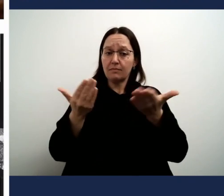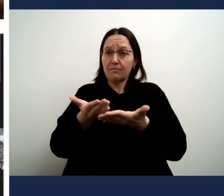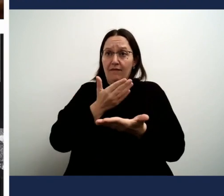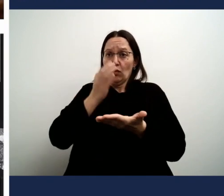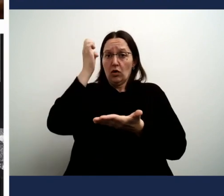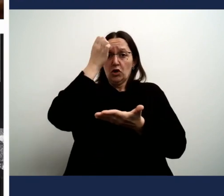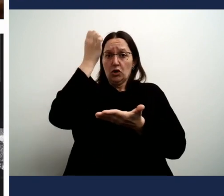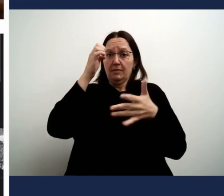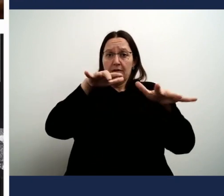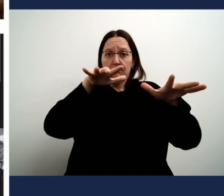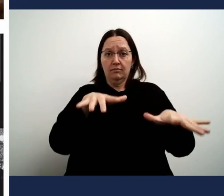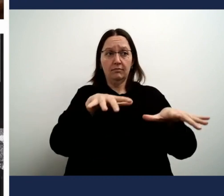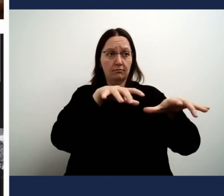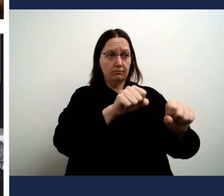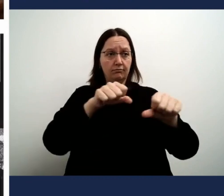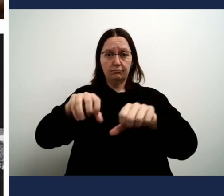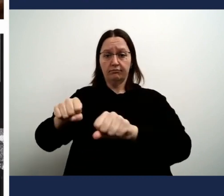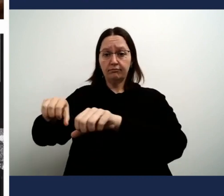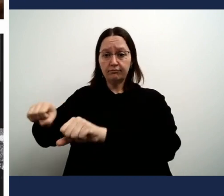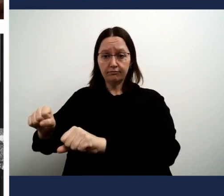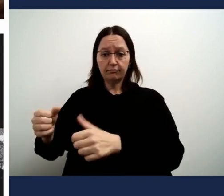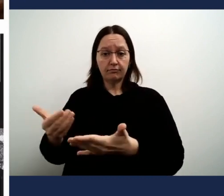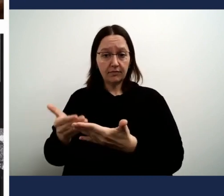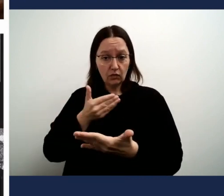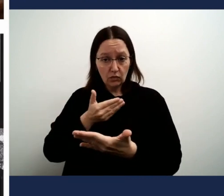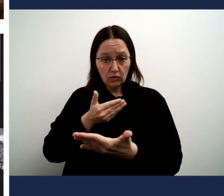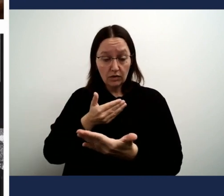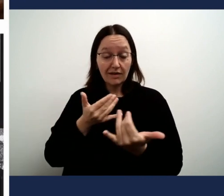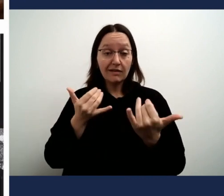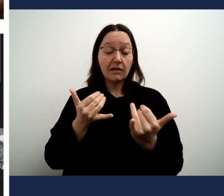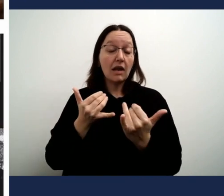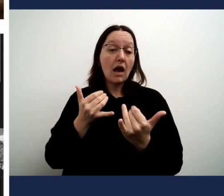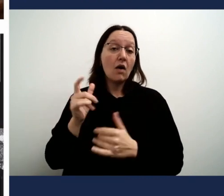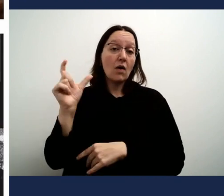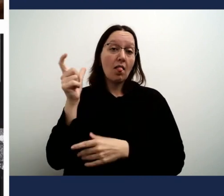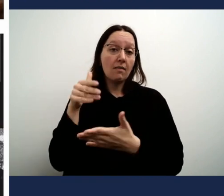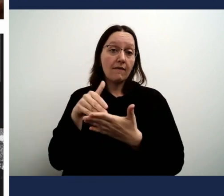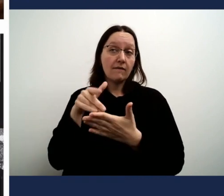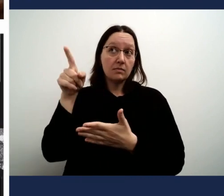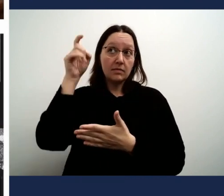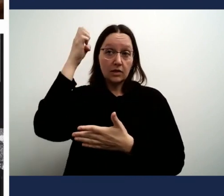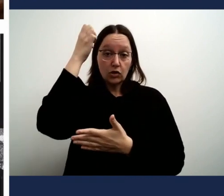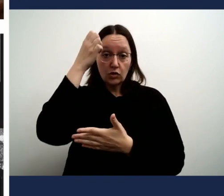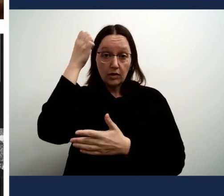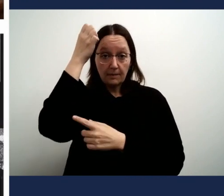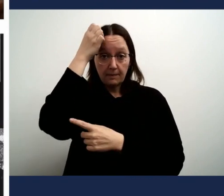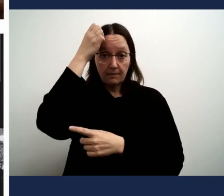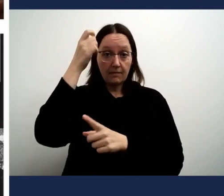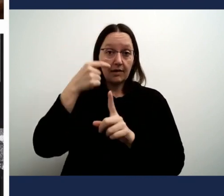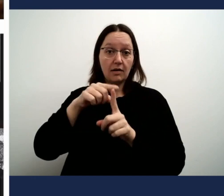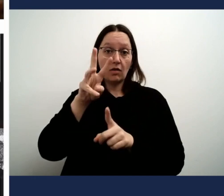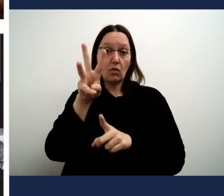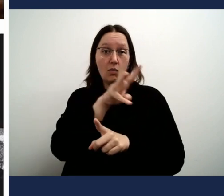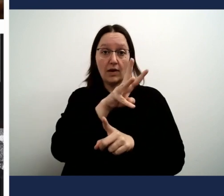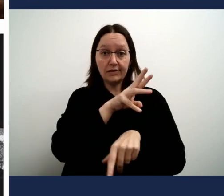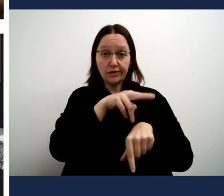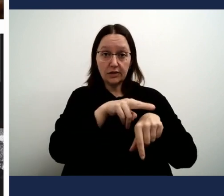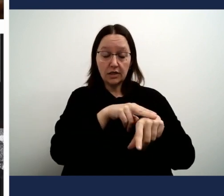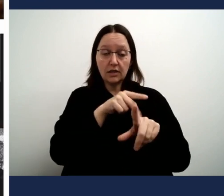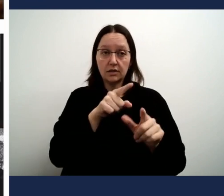One reported a 320% increase in incidents of hate specific to Palestinians. It's important to note that anti-Palestinian